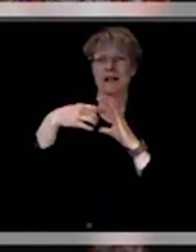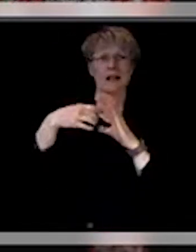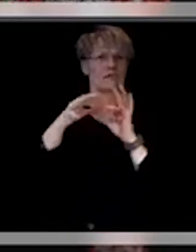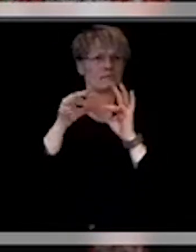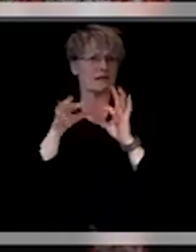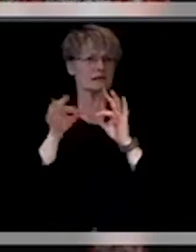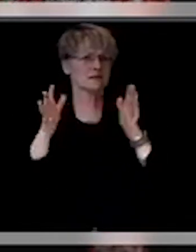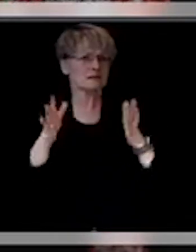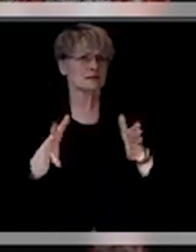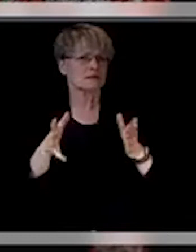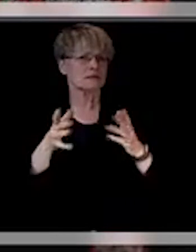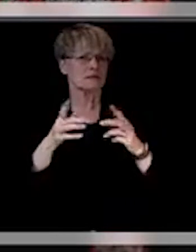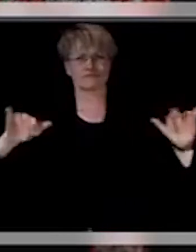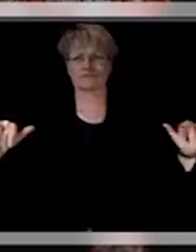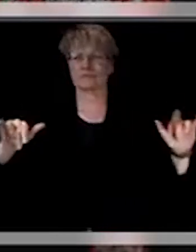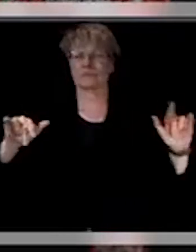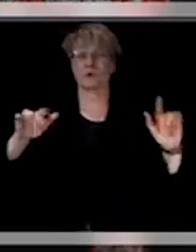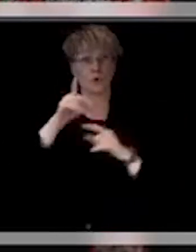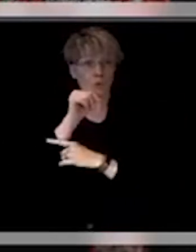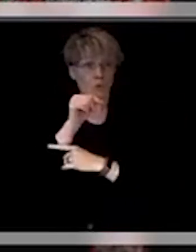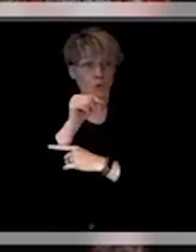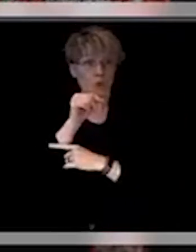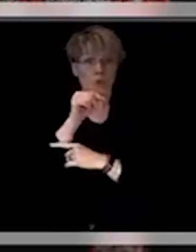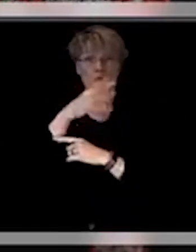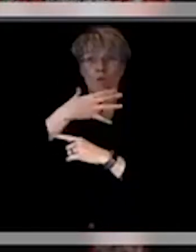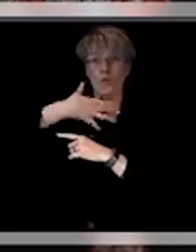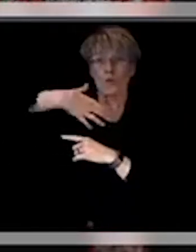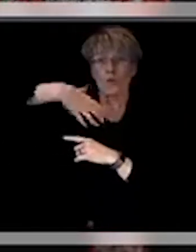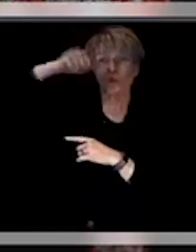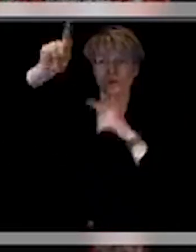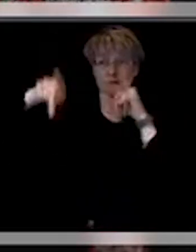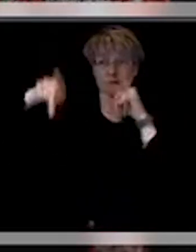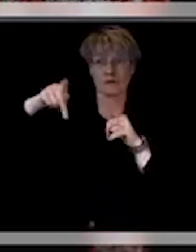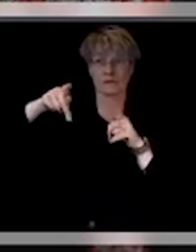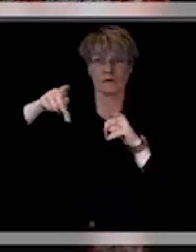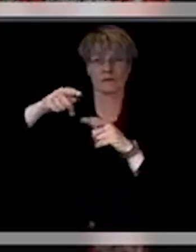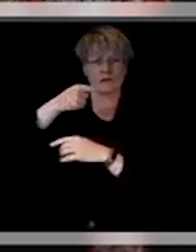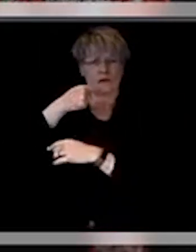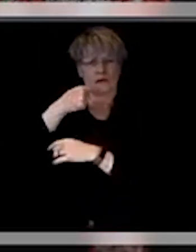offices or their dentist offices. Sometimes there are signs up saying everybody do social